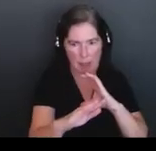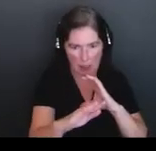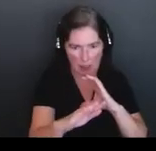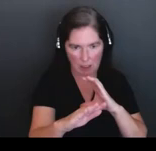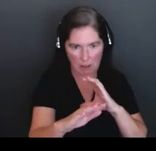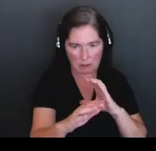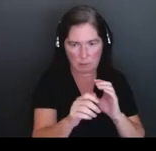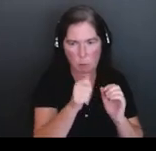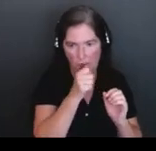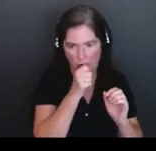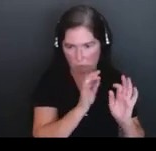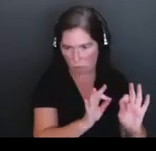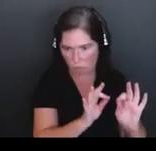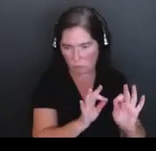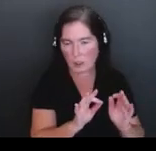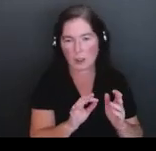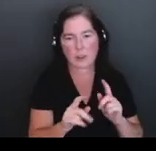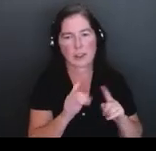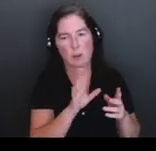and this is going to really depend on what your district has set up, but I can see e-mails, contact information, but this little button will give me chat. And I can e-mail them directly from